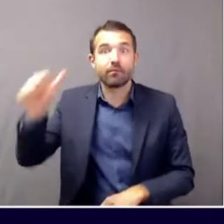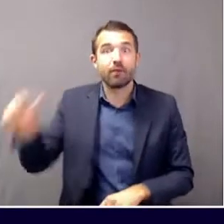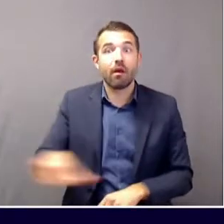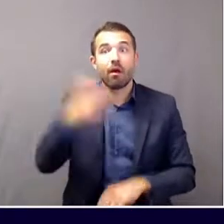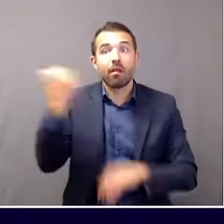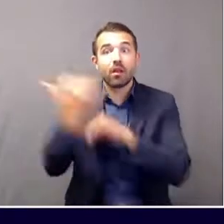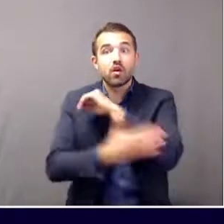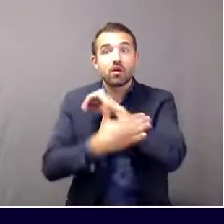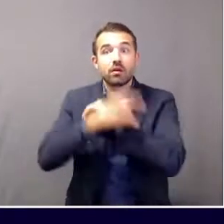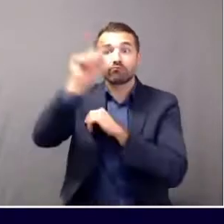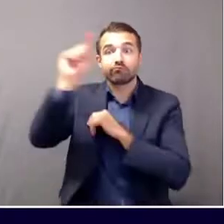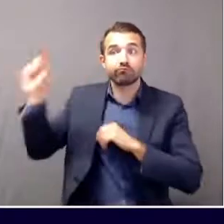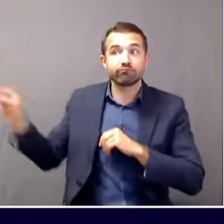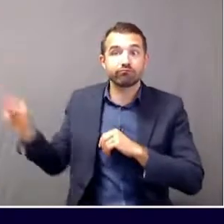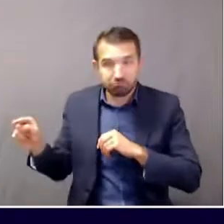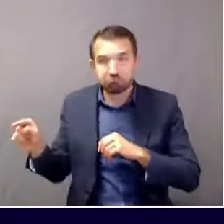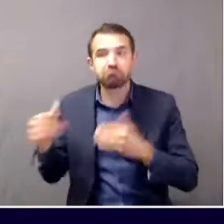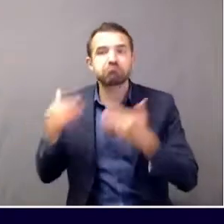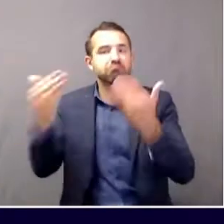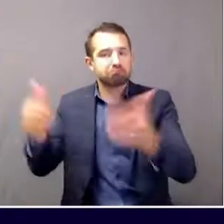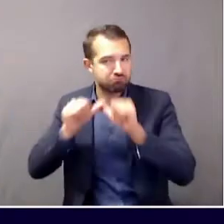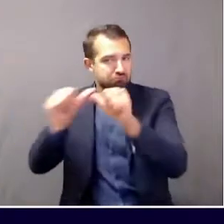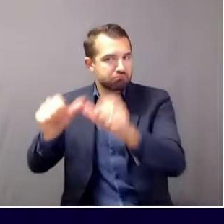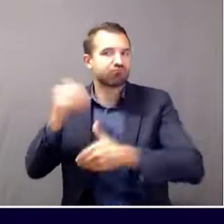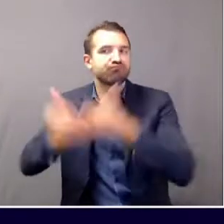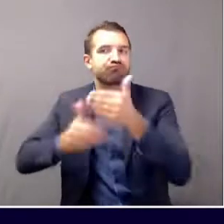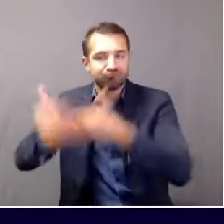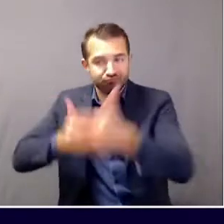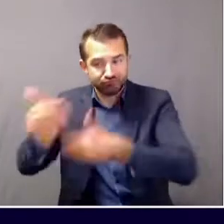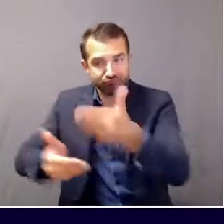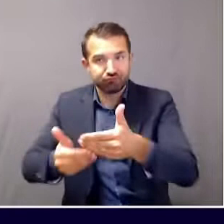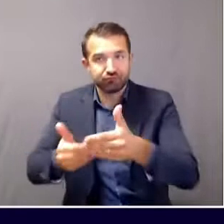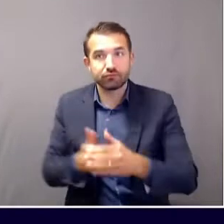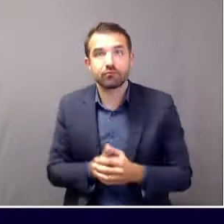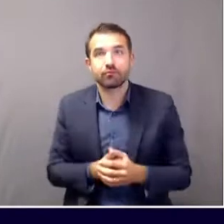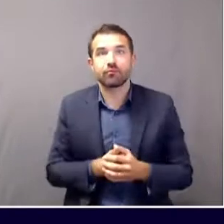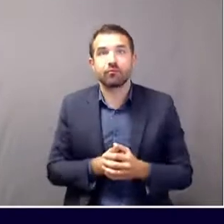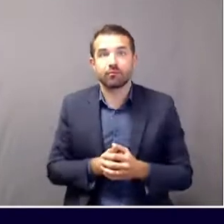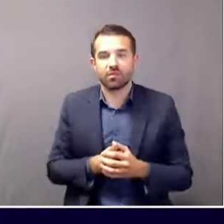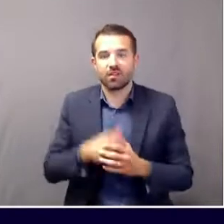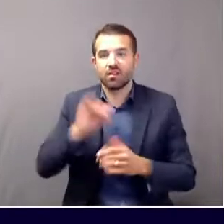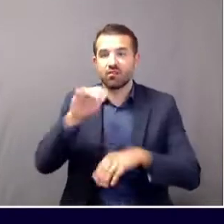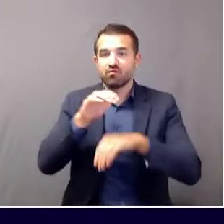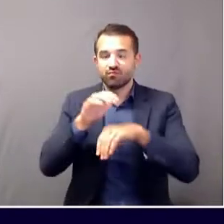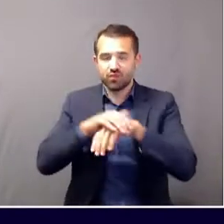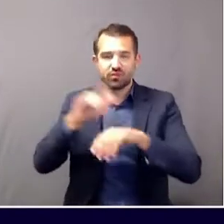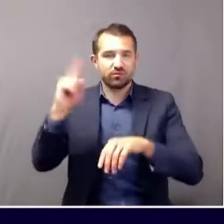and finally the last vaccine that's currently under